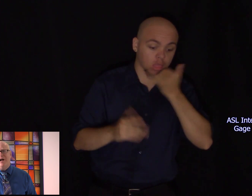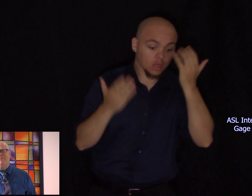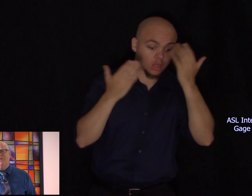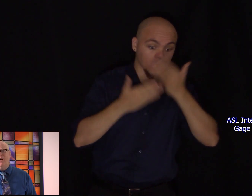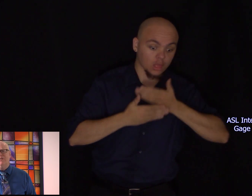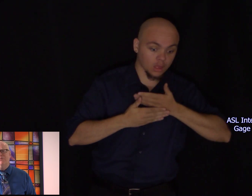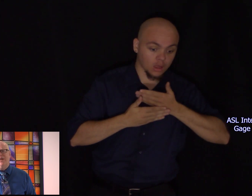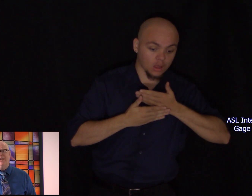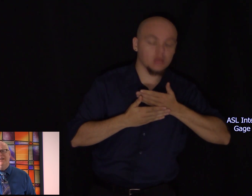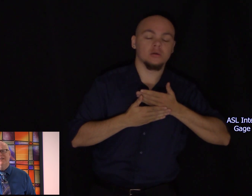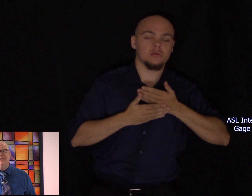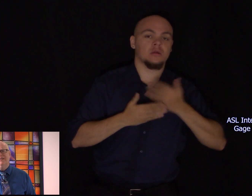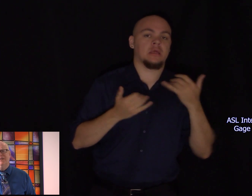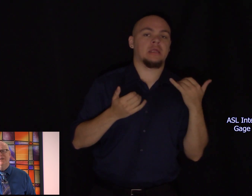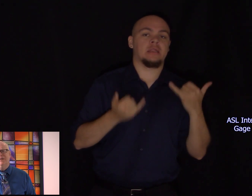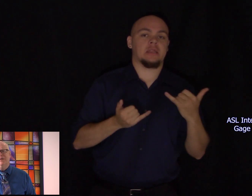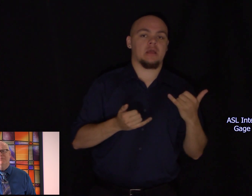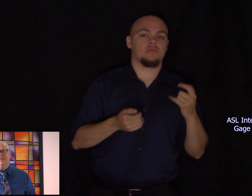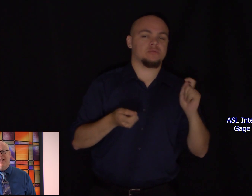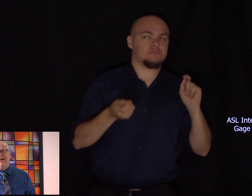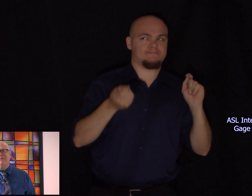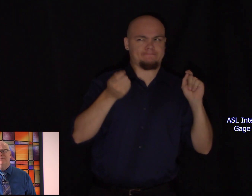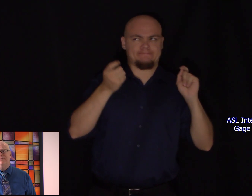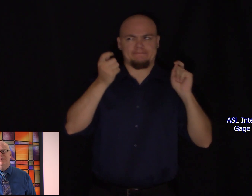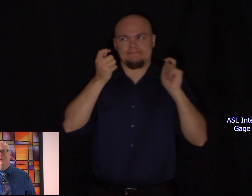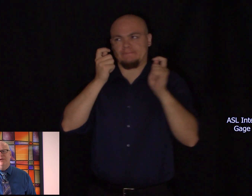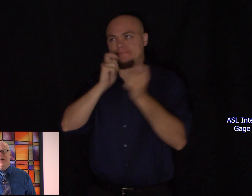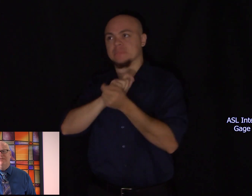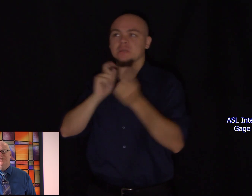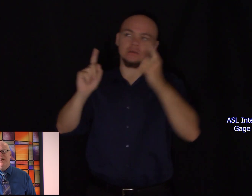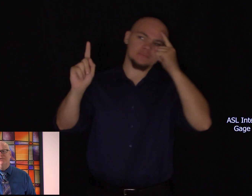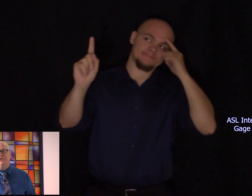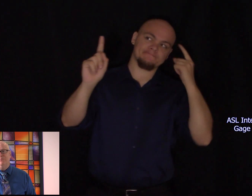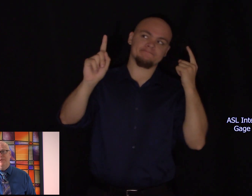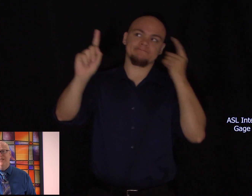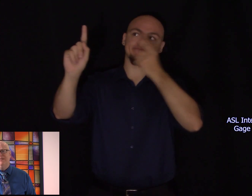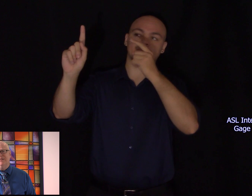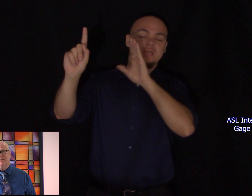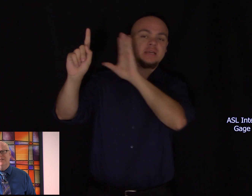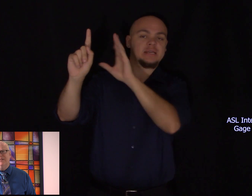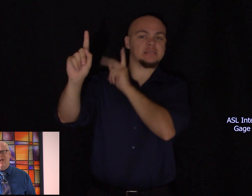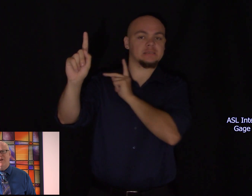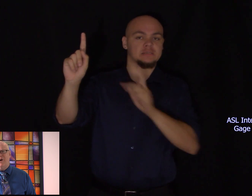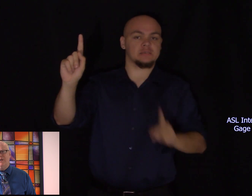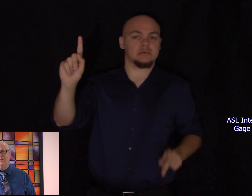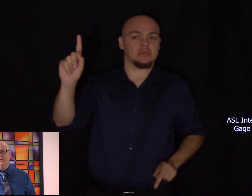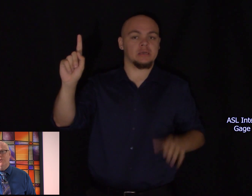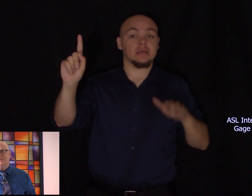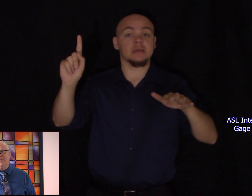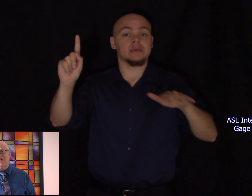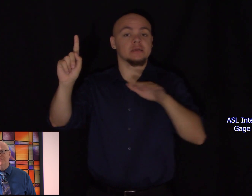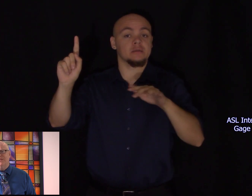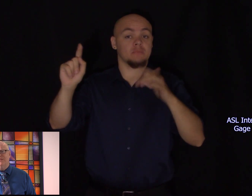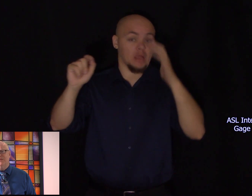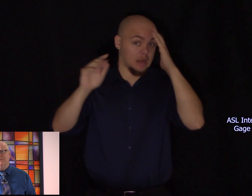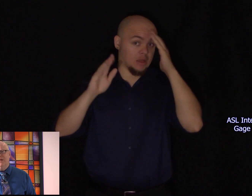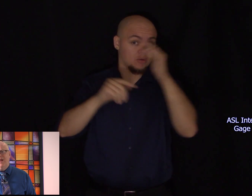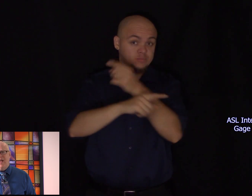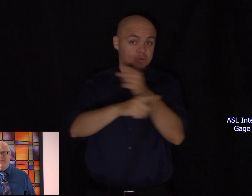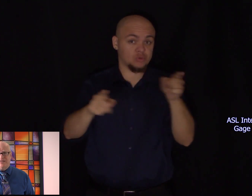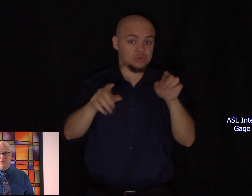a bump along the way but now we have a chance to bend that arc towards God's kingdom and that is